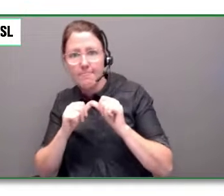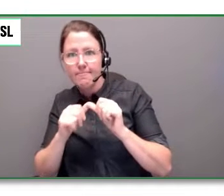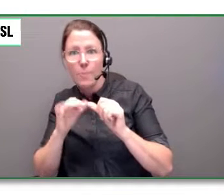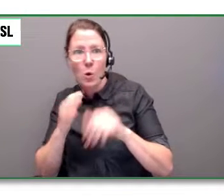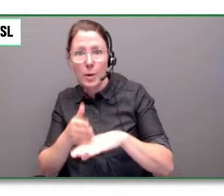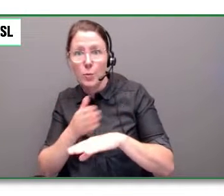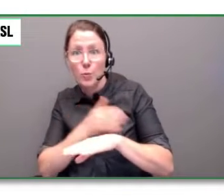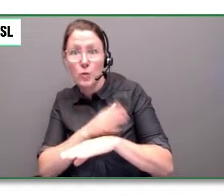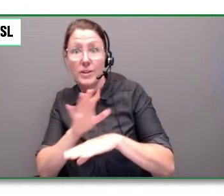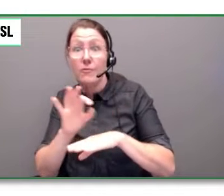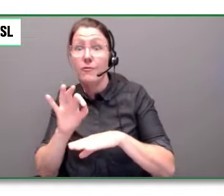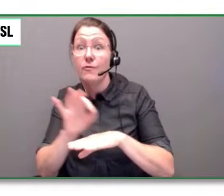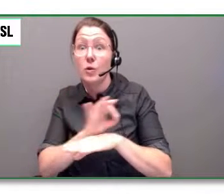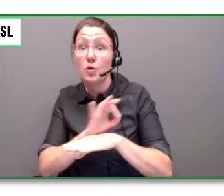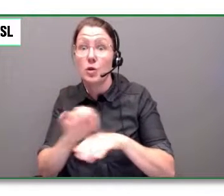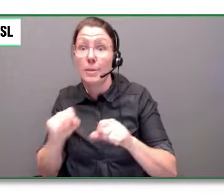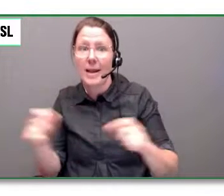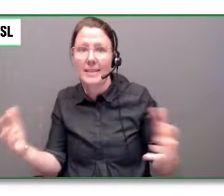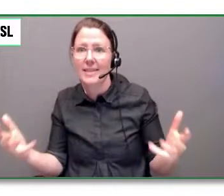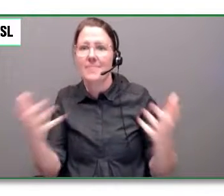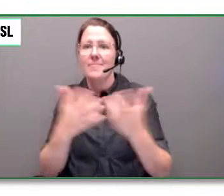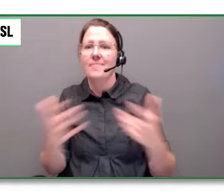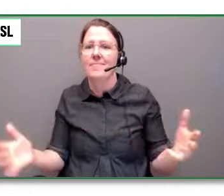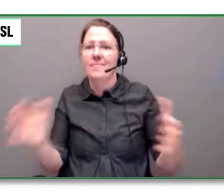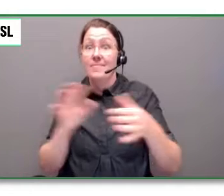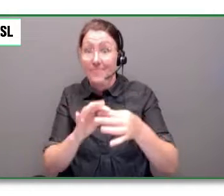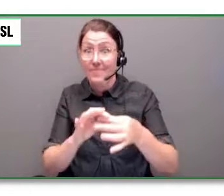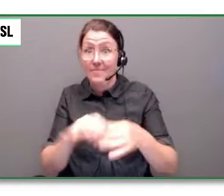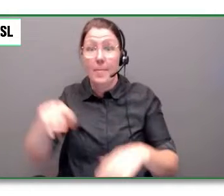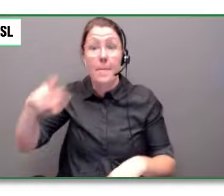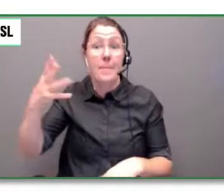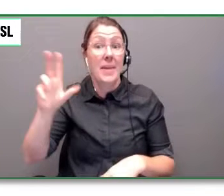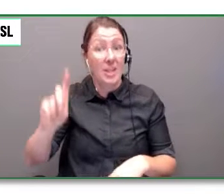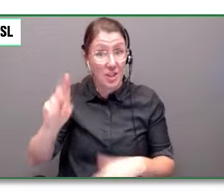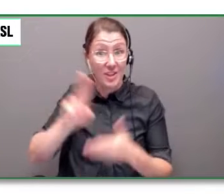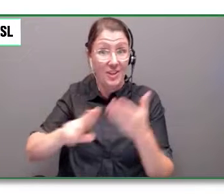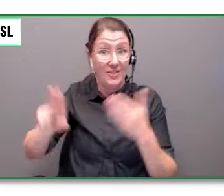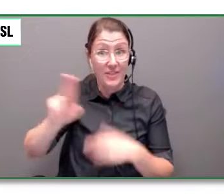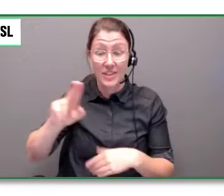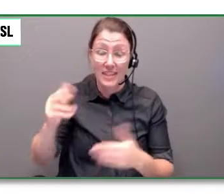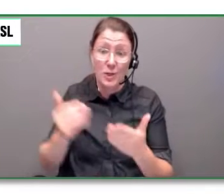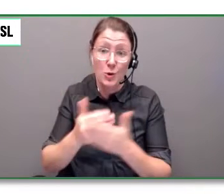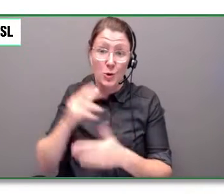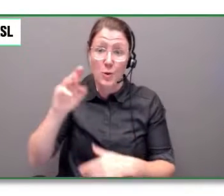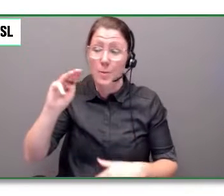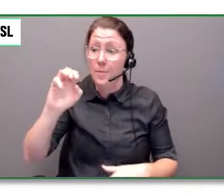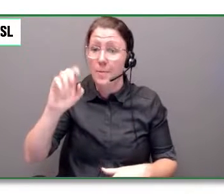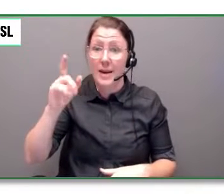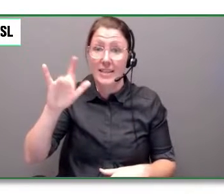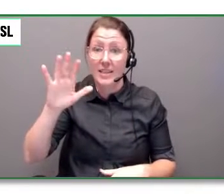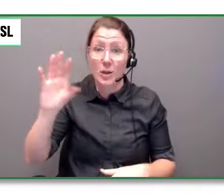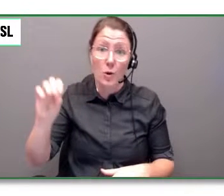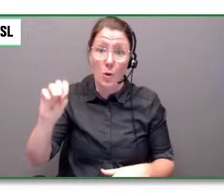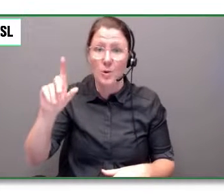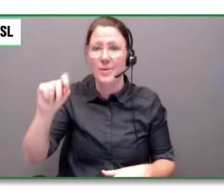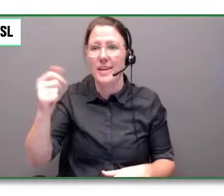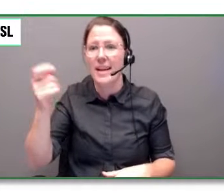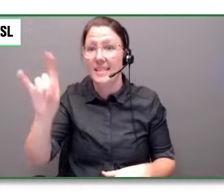earned a PhD in English from the University of New Mexico in 2017. Welcome Julie.